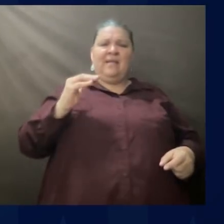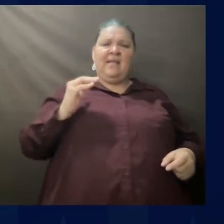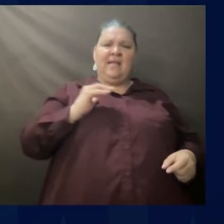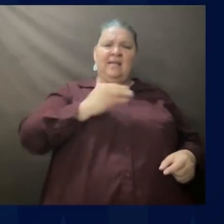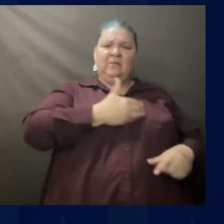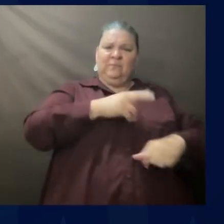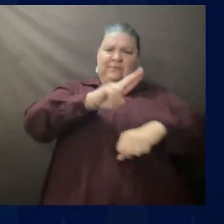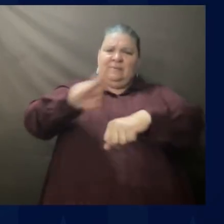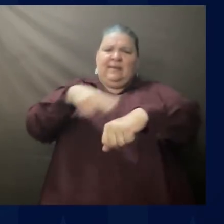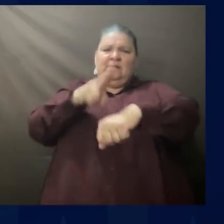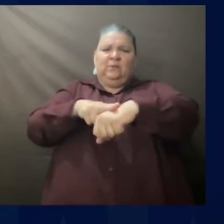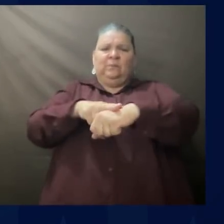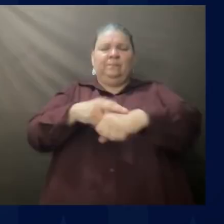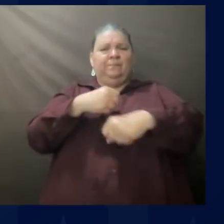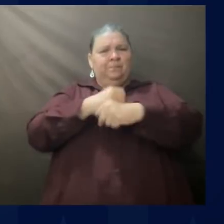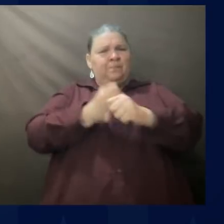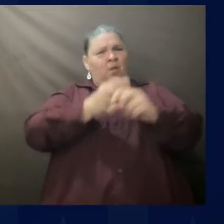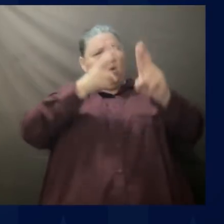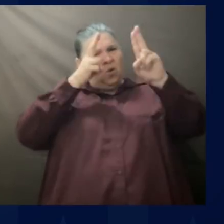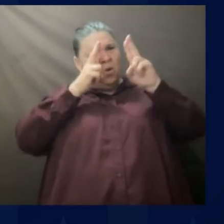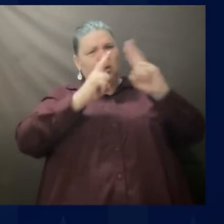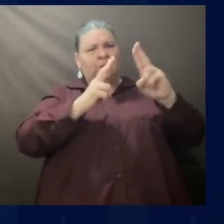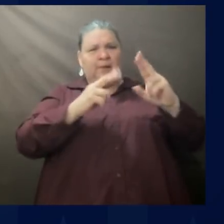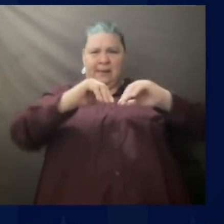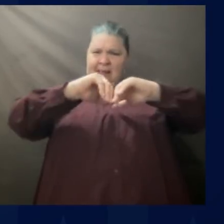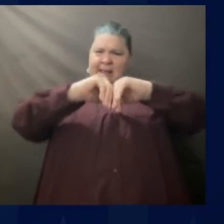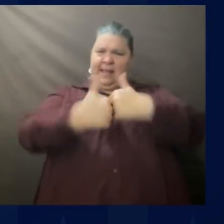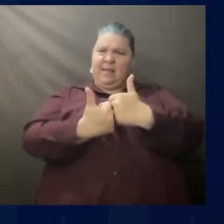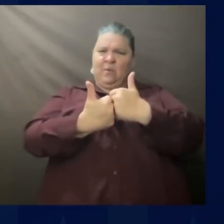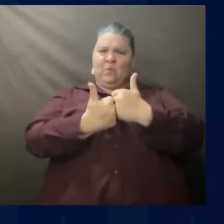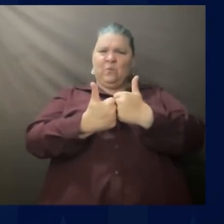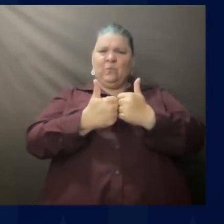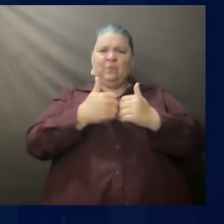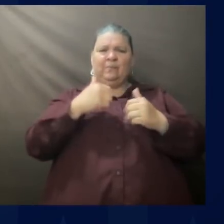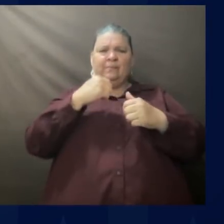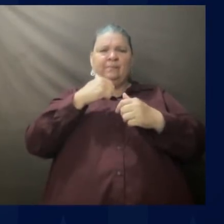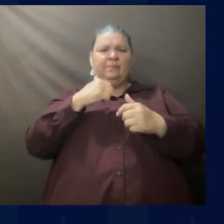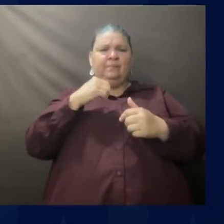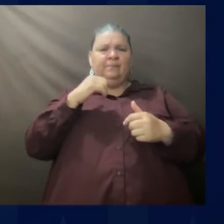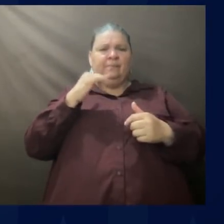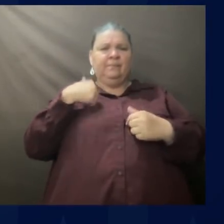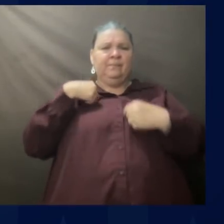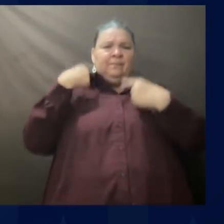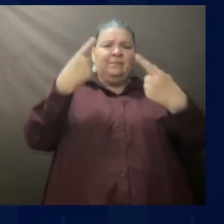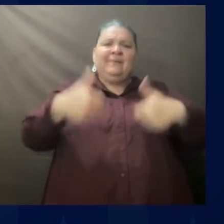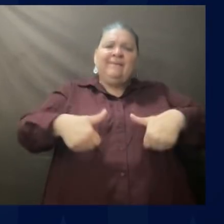Our democracy is how we undertake the constant work of perfecting the union --